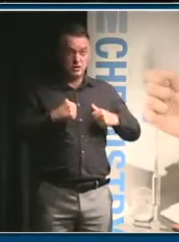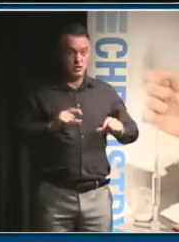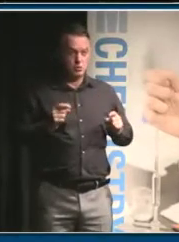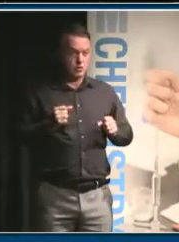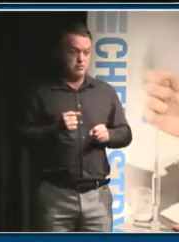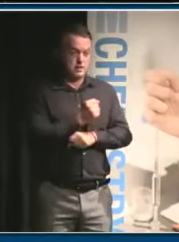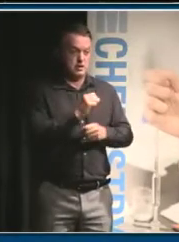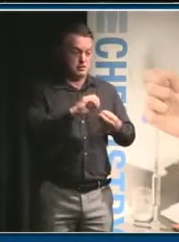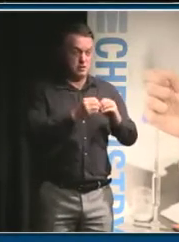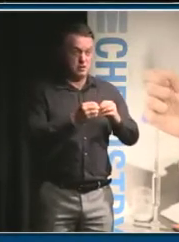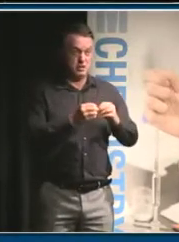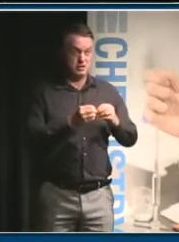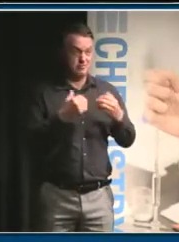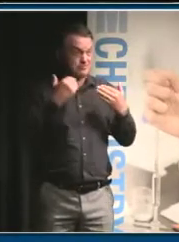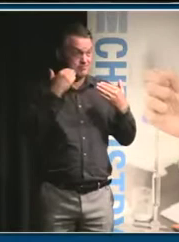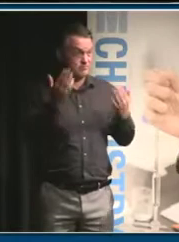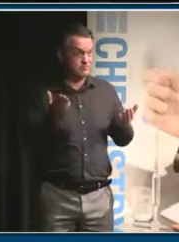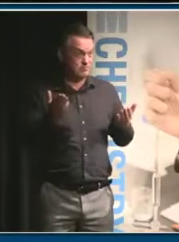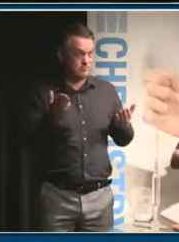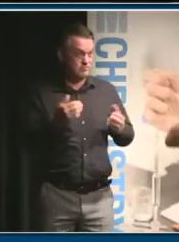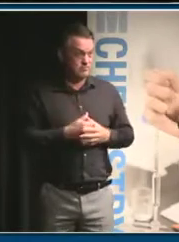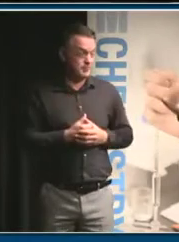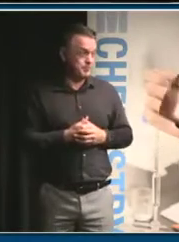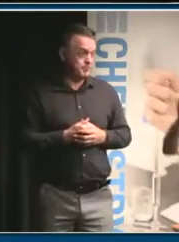might have a little bit to do with it? Now one could despair and say “Oh my god this